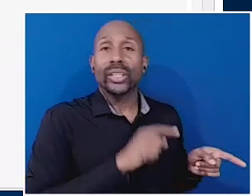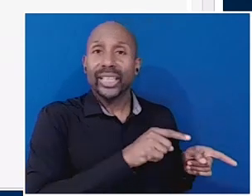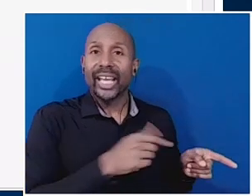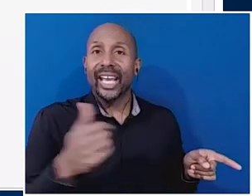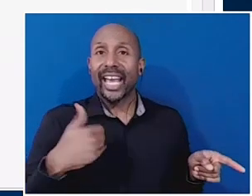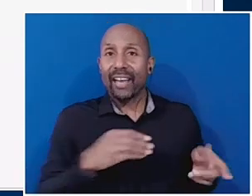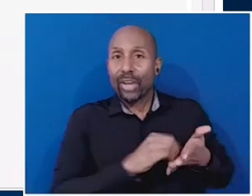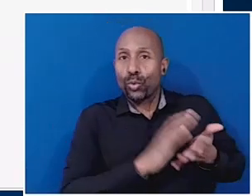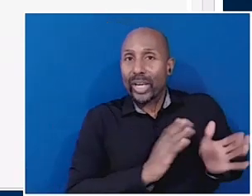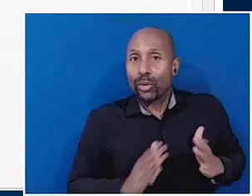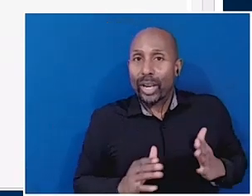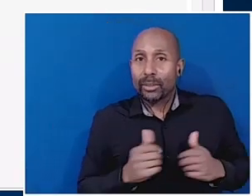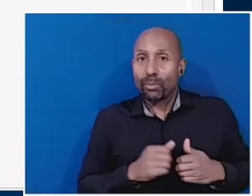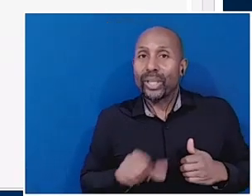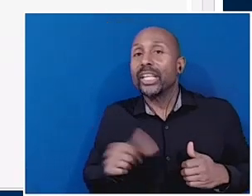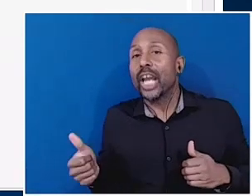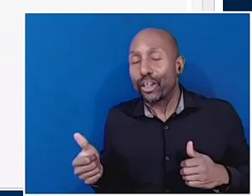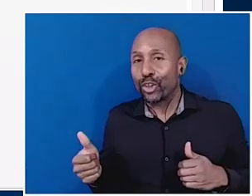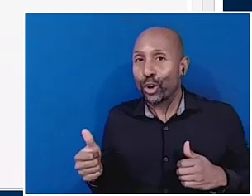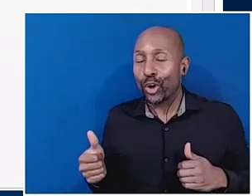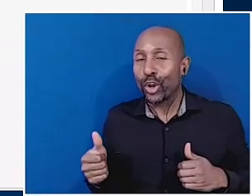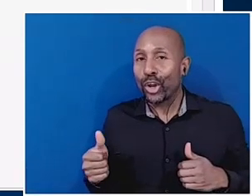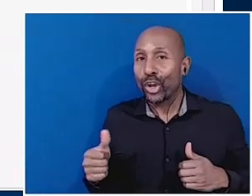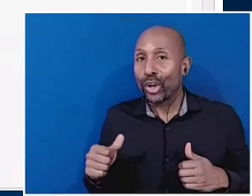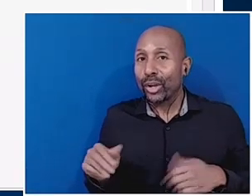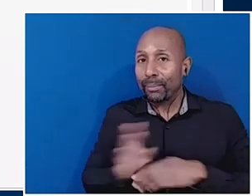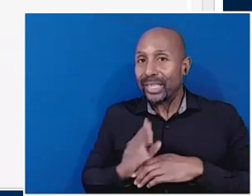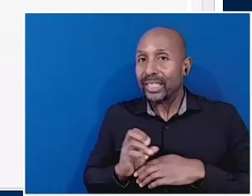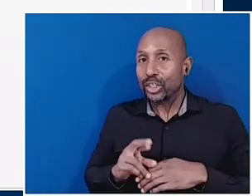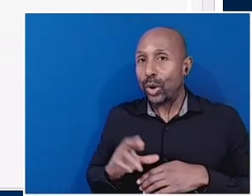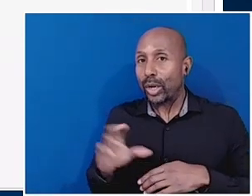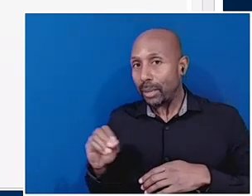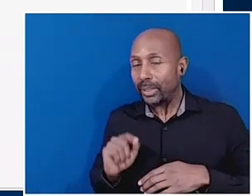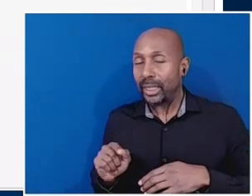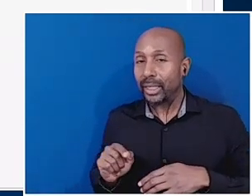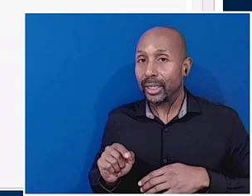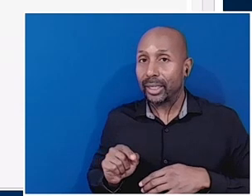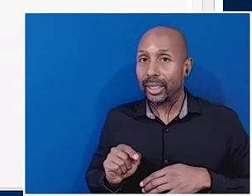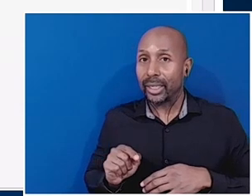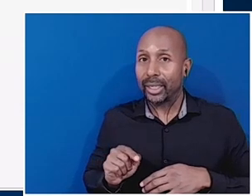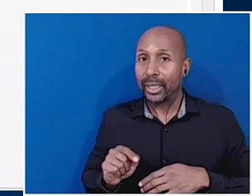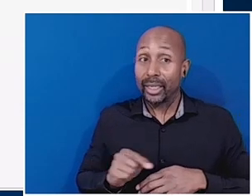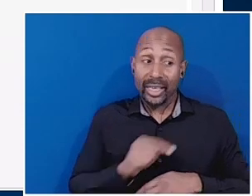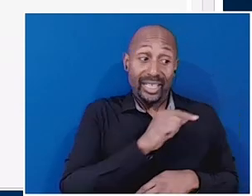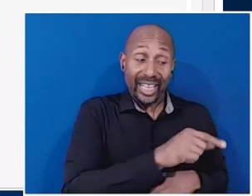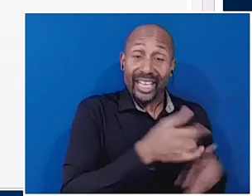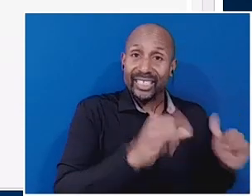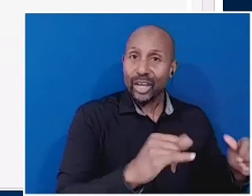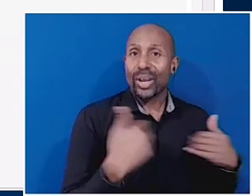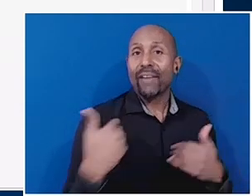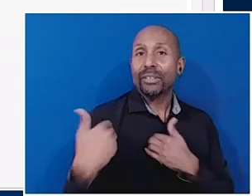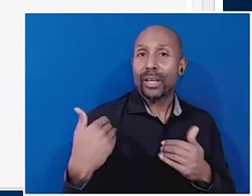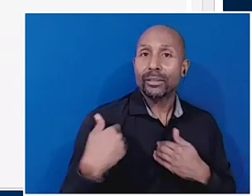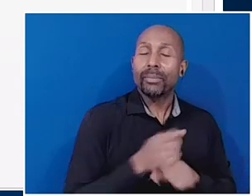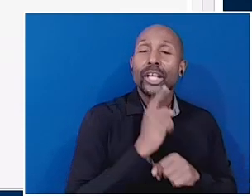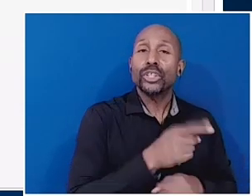then that institution is going to be held responsible to ensure that it's meeting the agency's accreditation standards. I get what people are thinking.